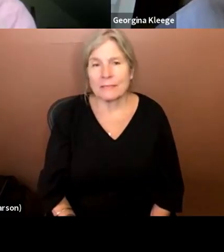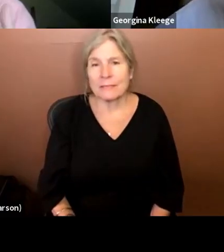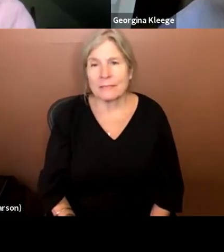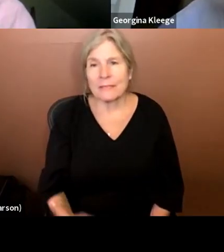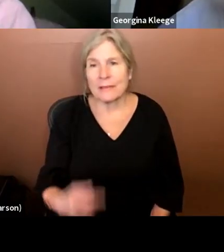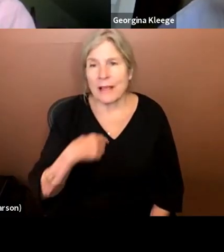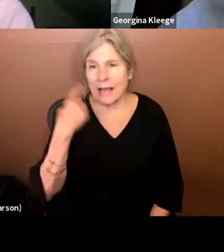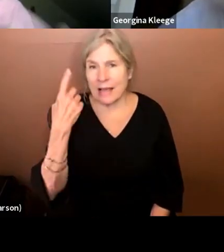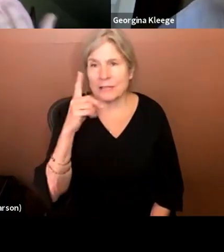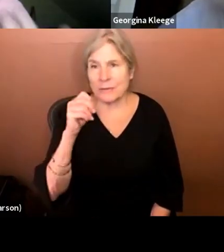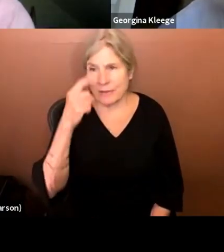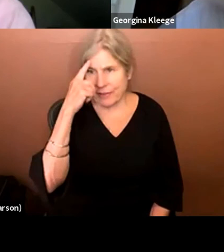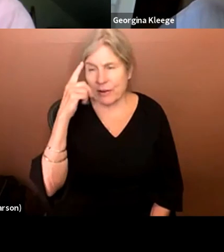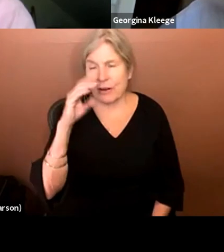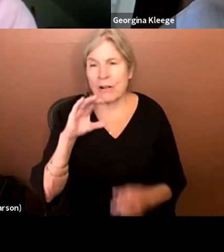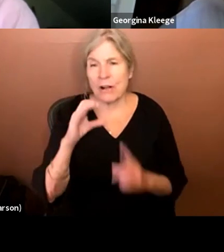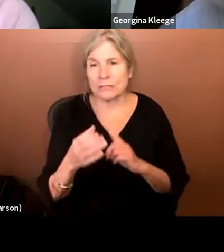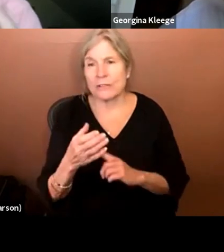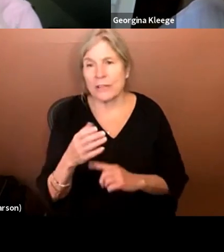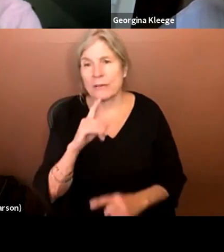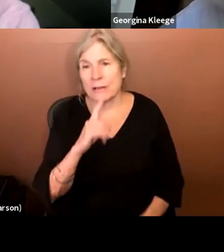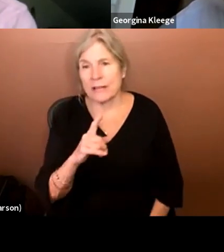cultural things that really do influence how people